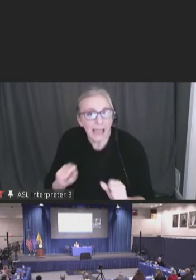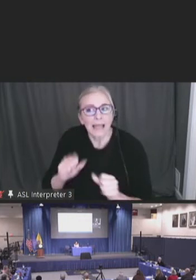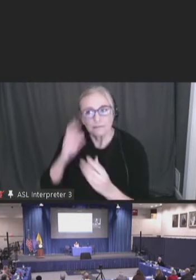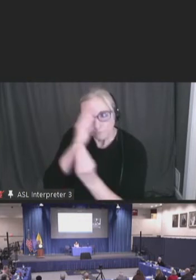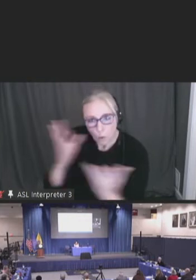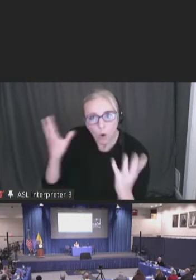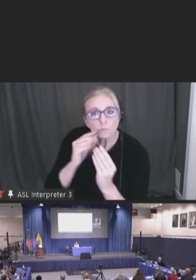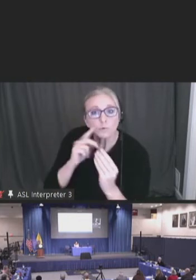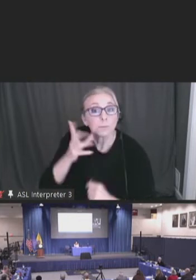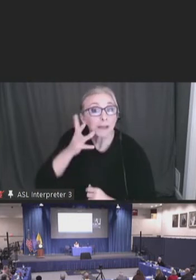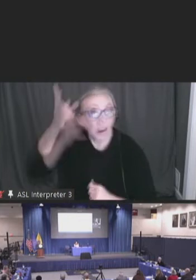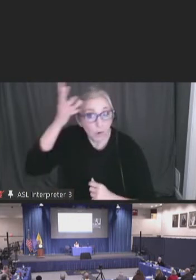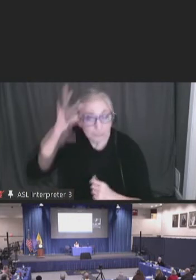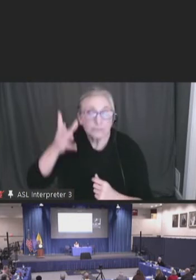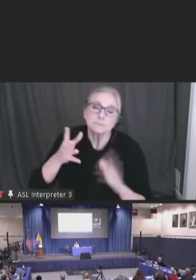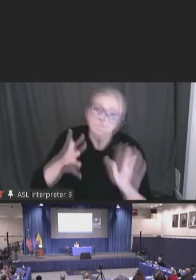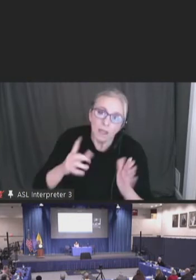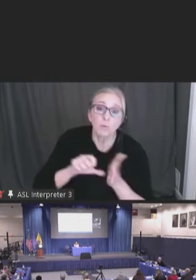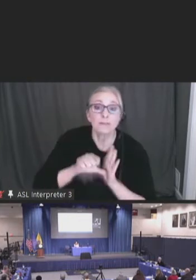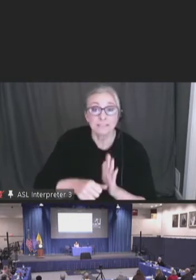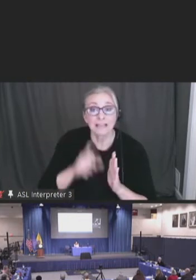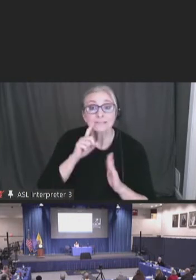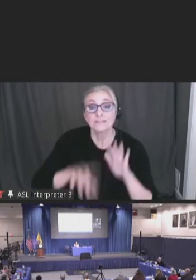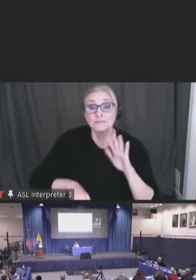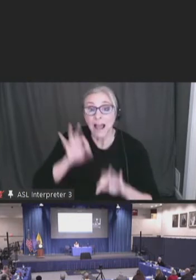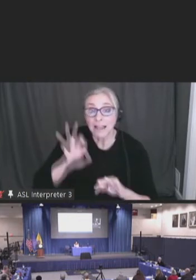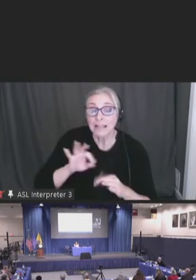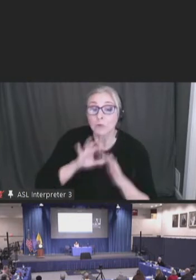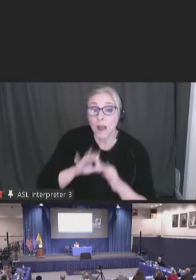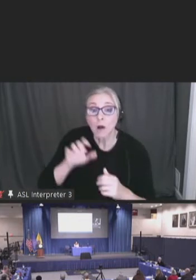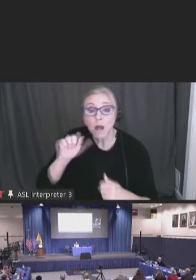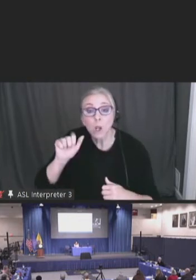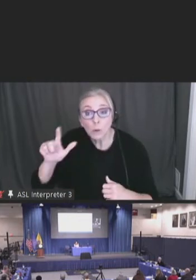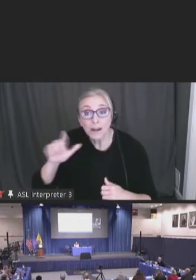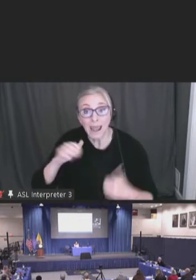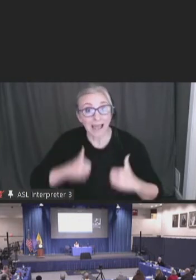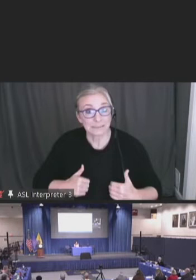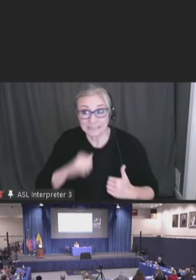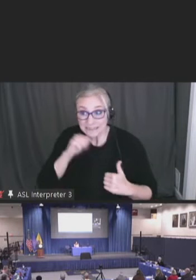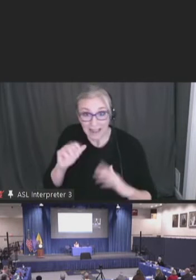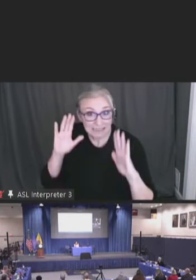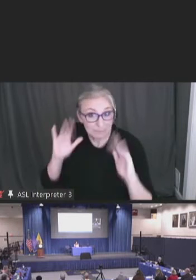You know, I will highlight that the finding around aluminum and asthma, it was unanticipated.